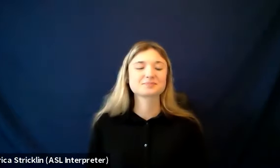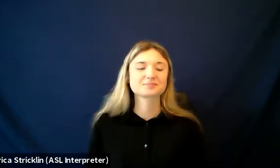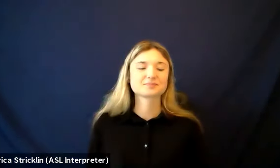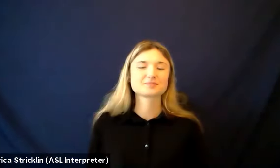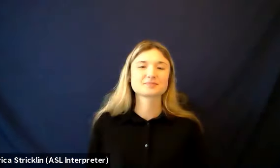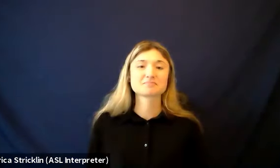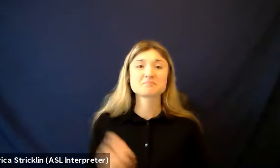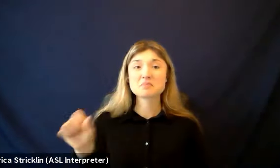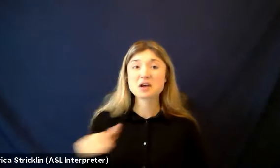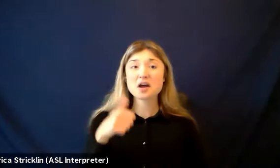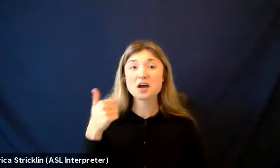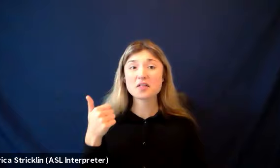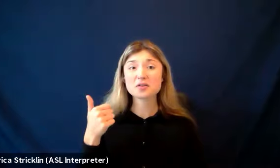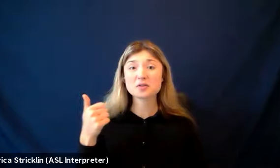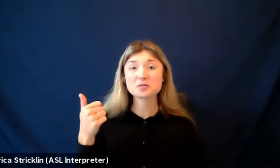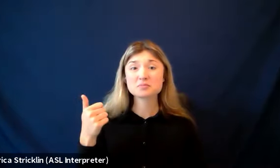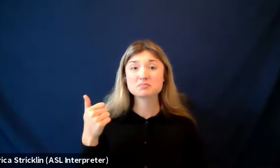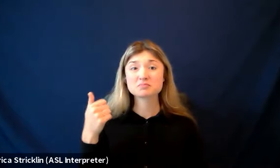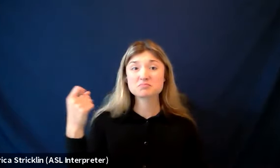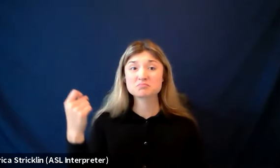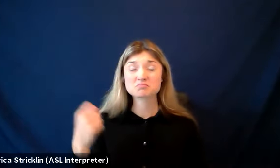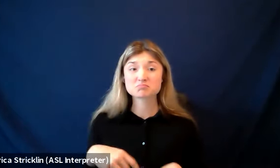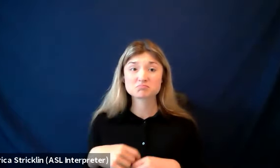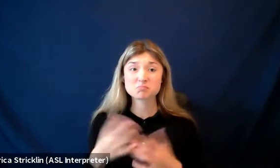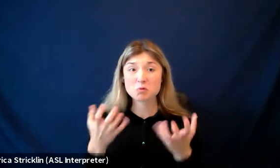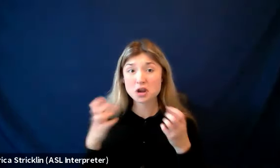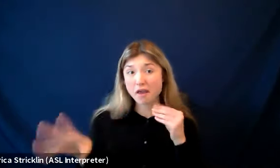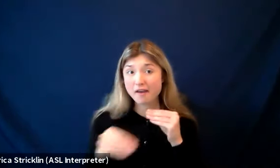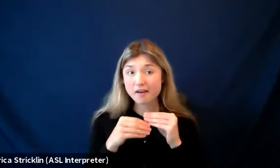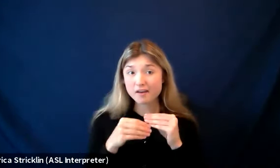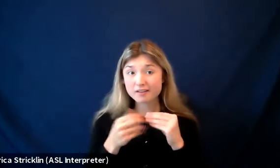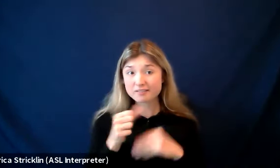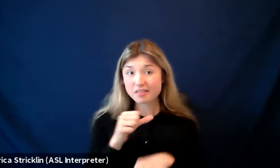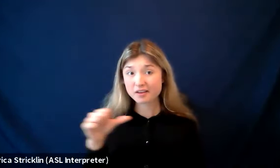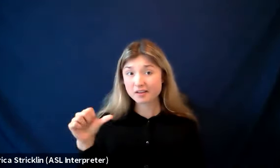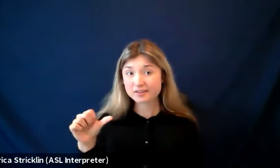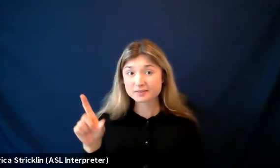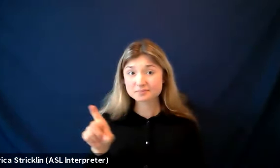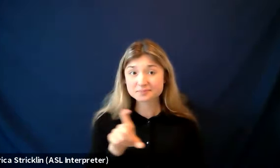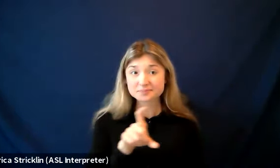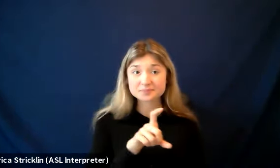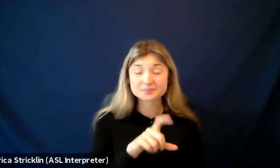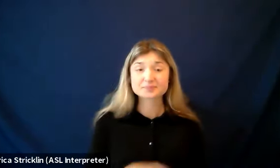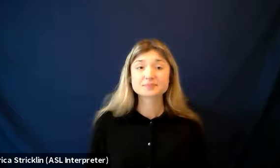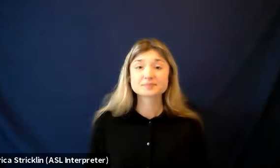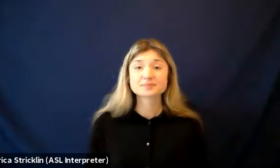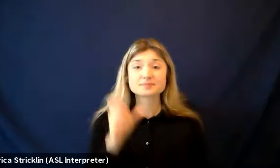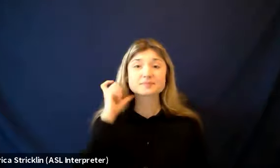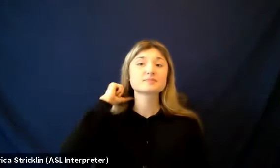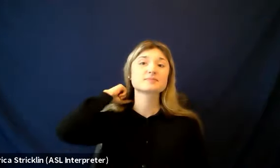Does anyone else have any input.